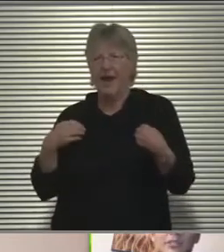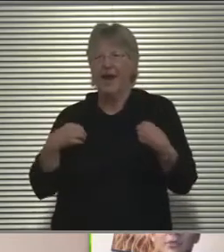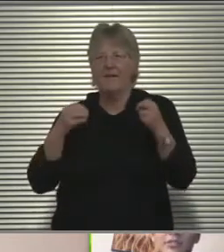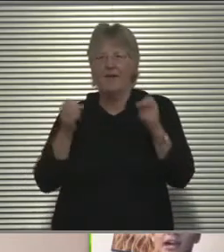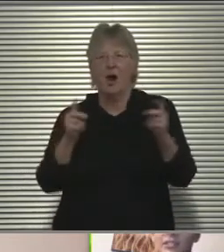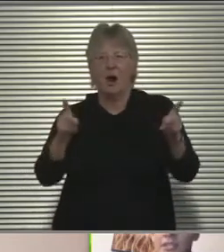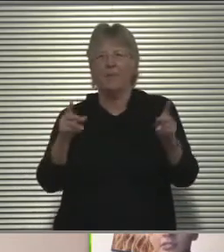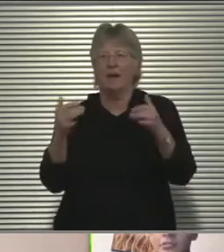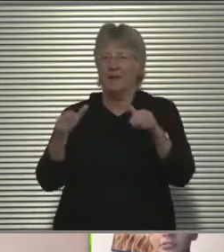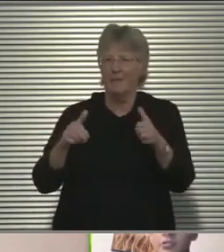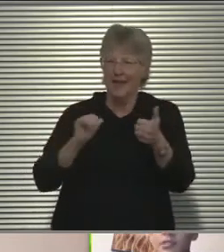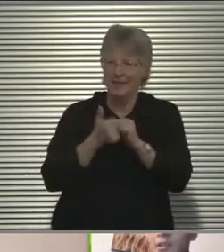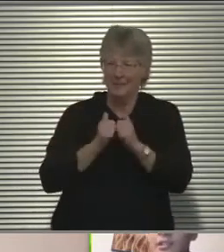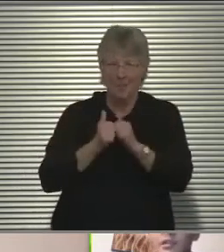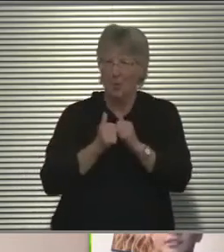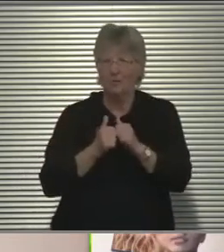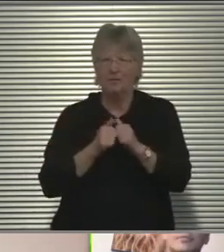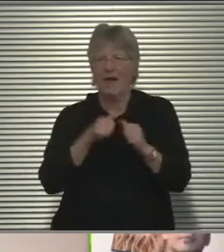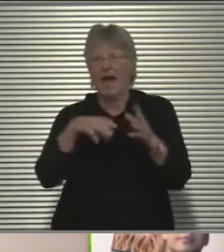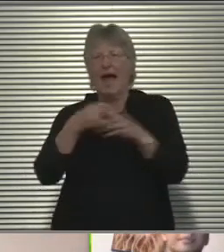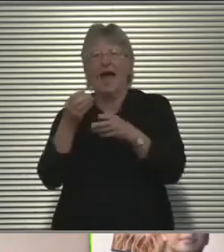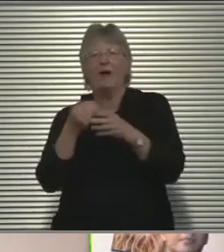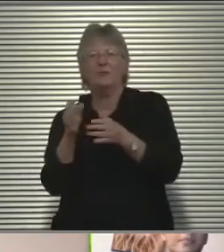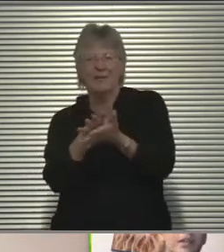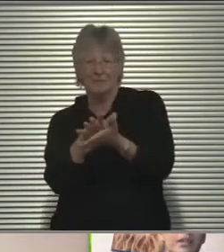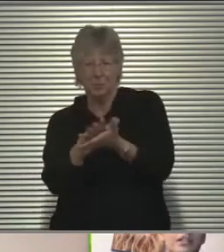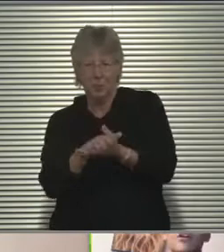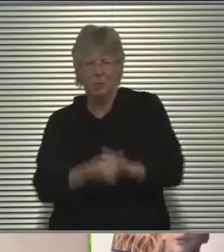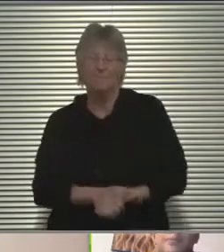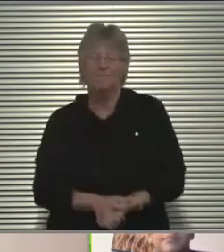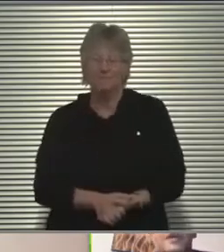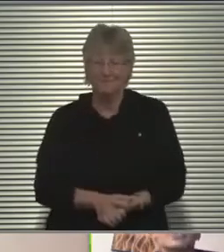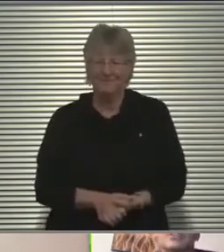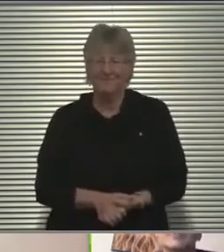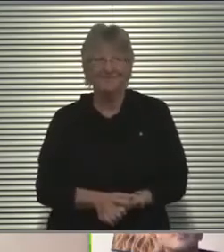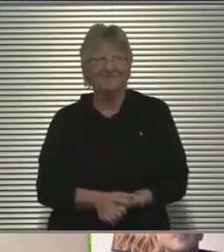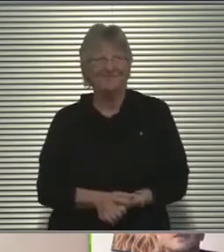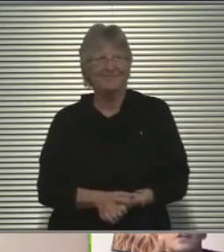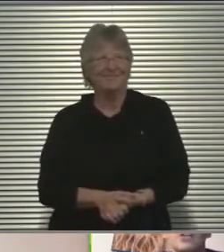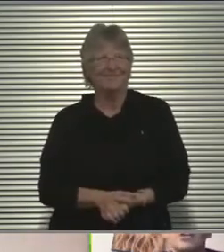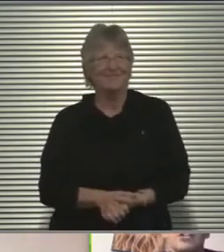to play sports outside of school without any costs. All right, back to SATO.